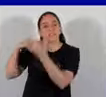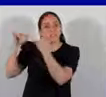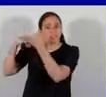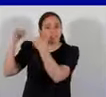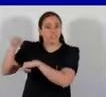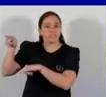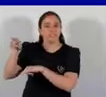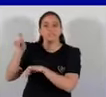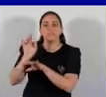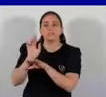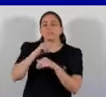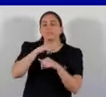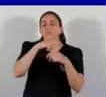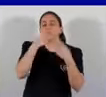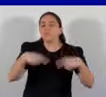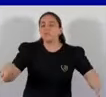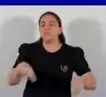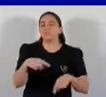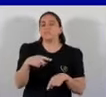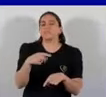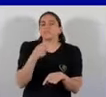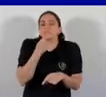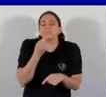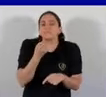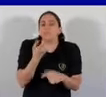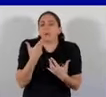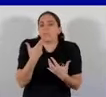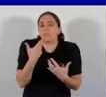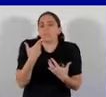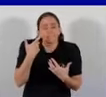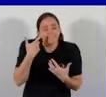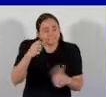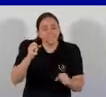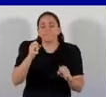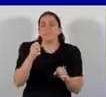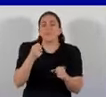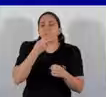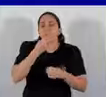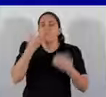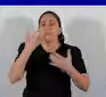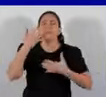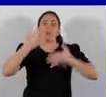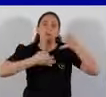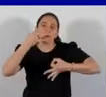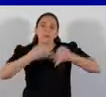So basically what I'm going to do is tell you why Argentina is an excellent business case